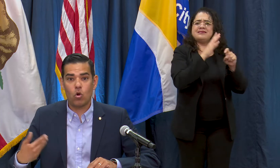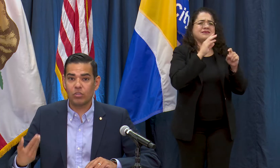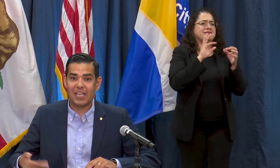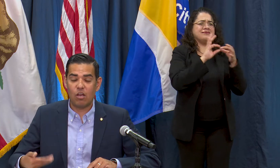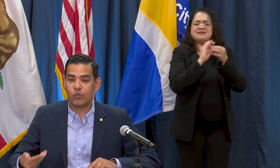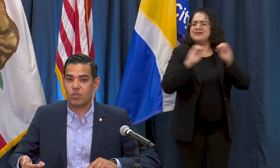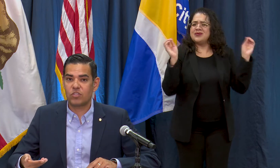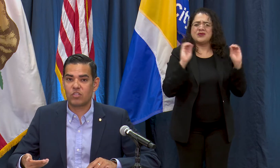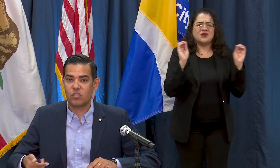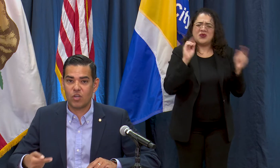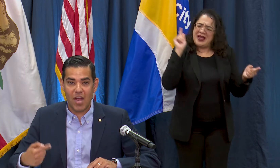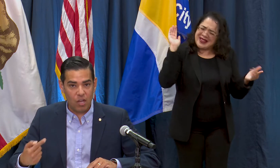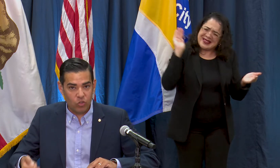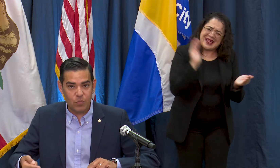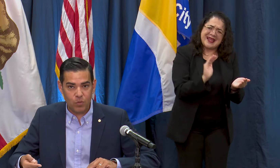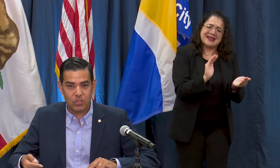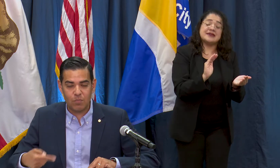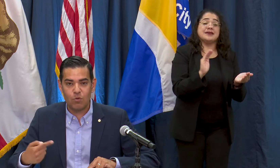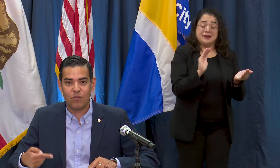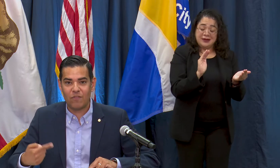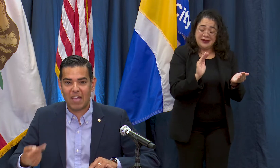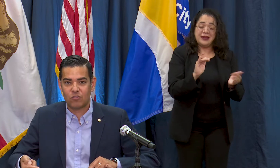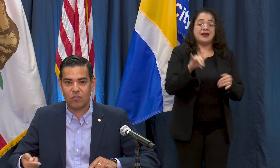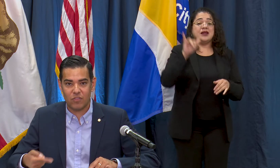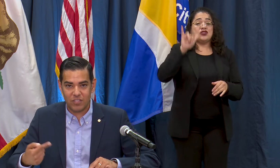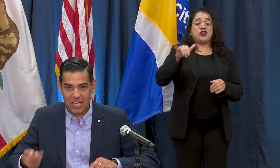the only health jurisdictions that are eligible to move faster than the state